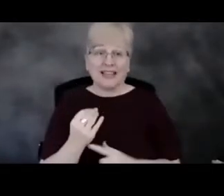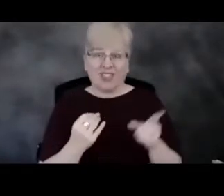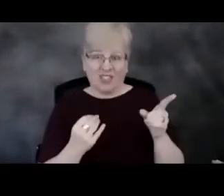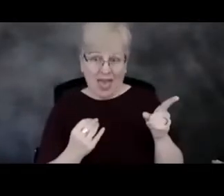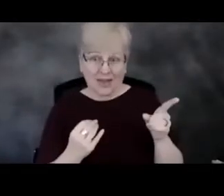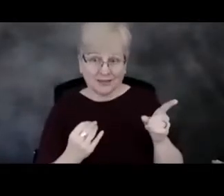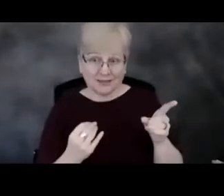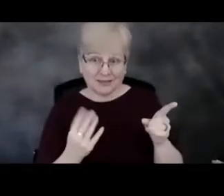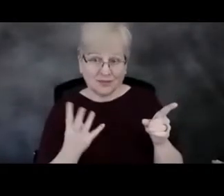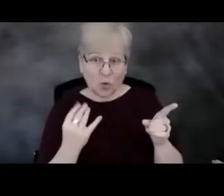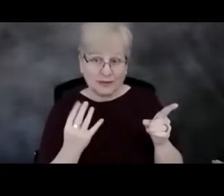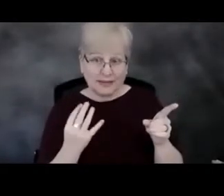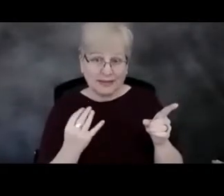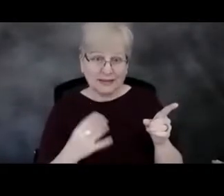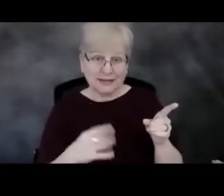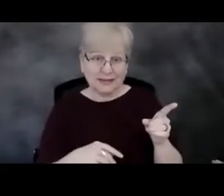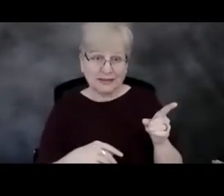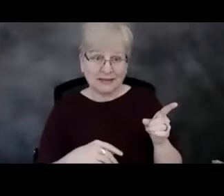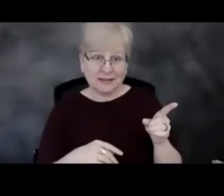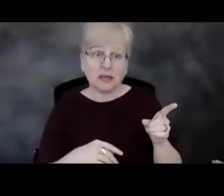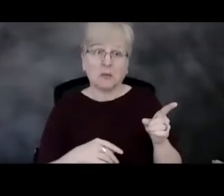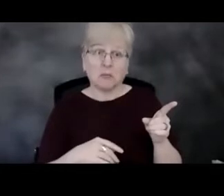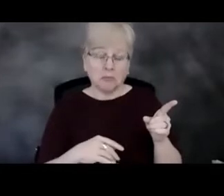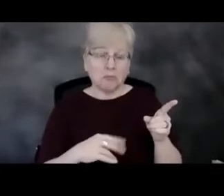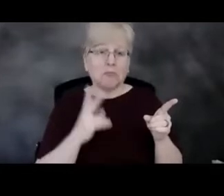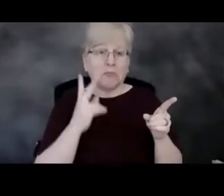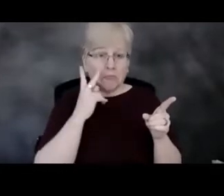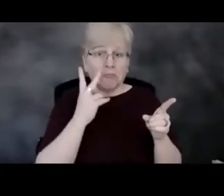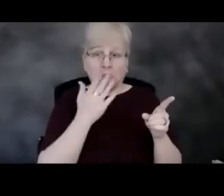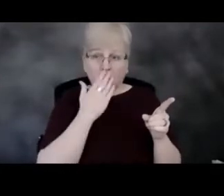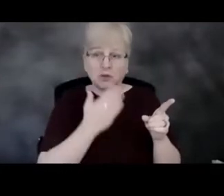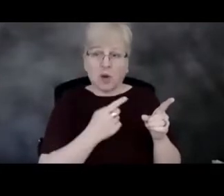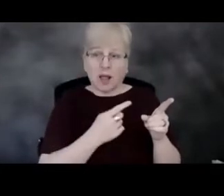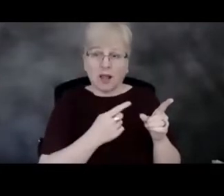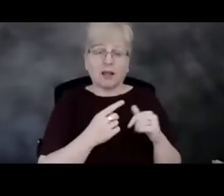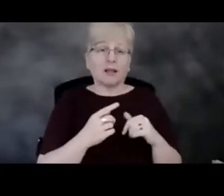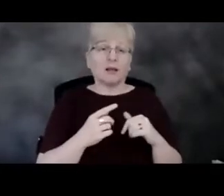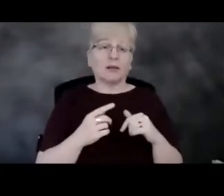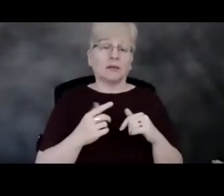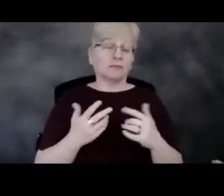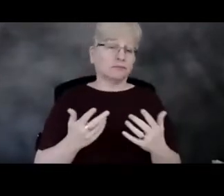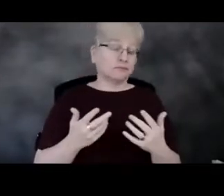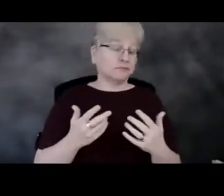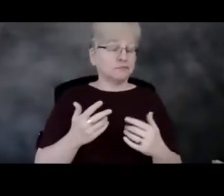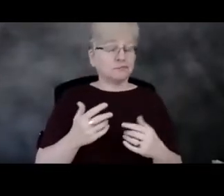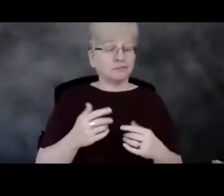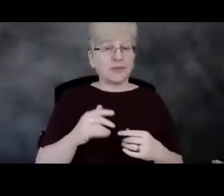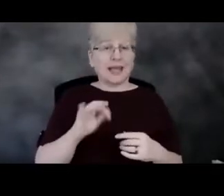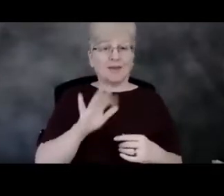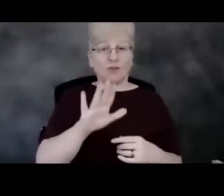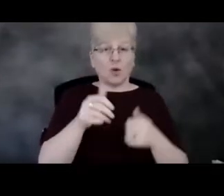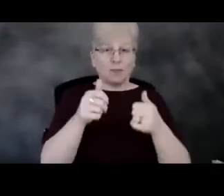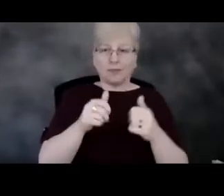find that works really well whether your presentation is being accessed